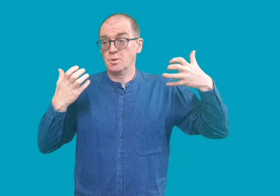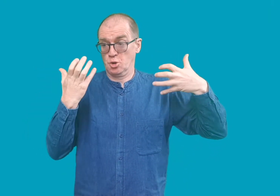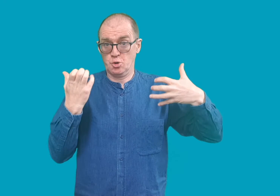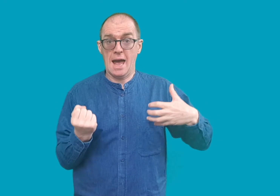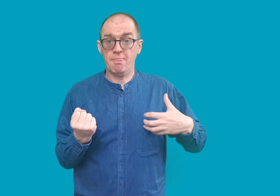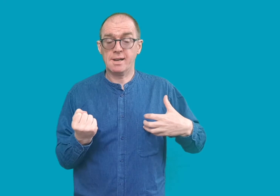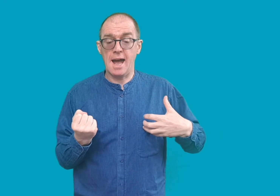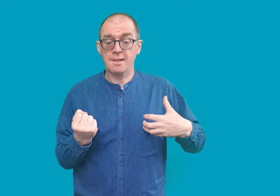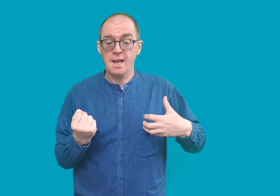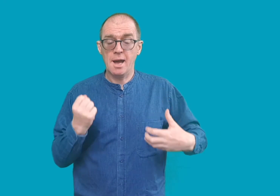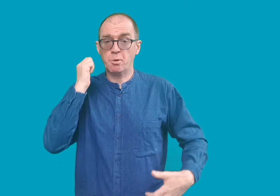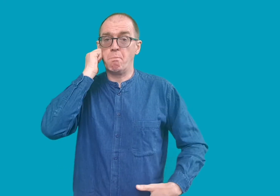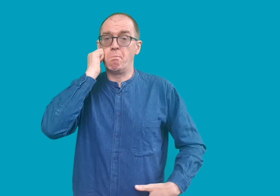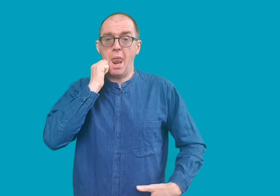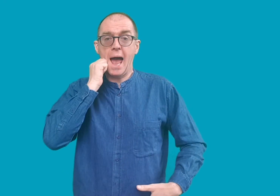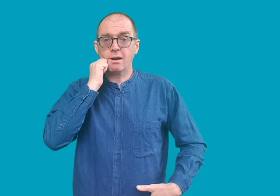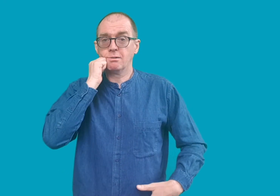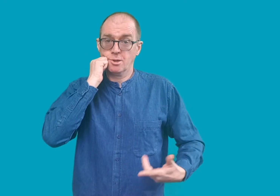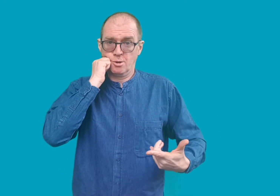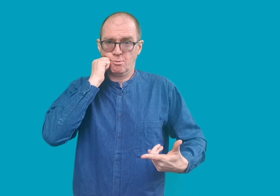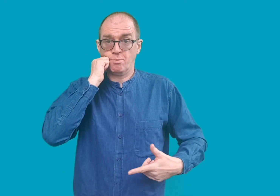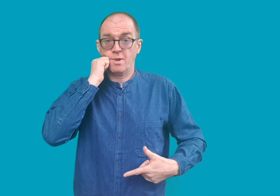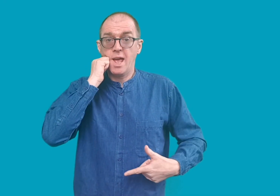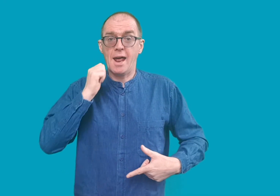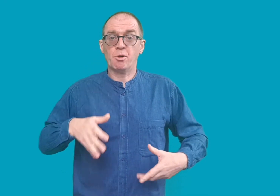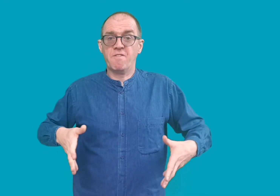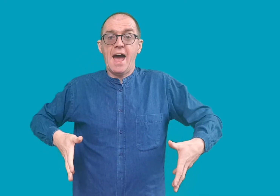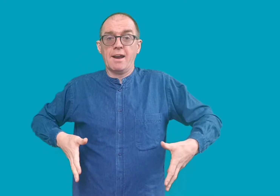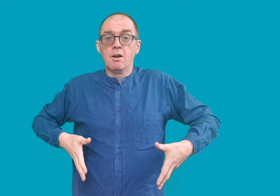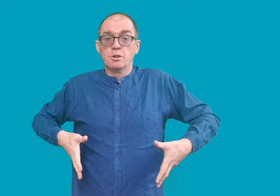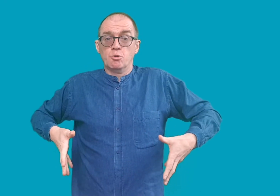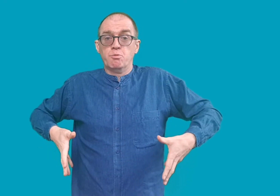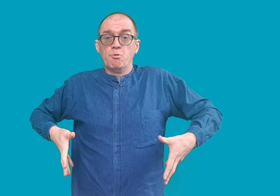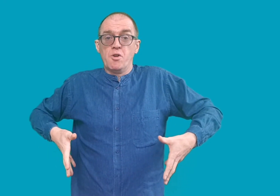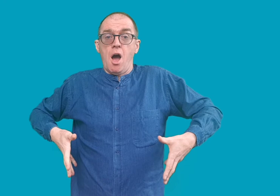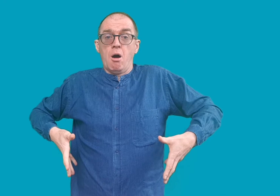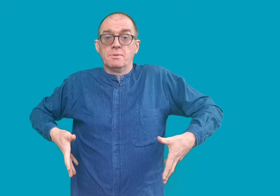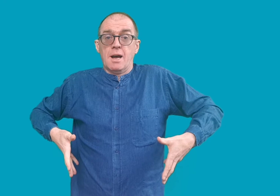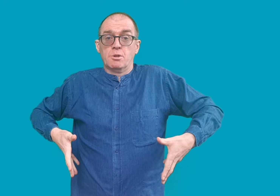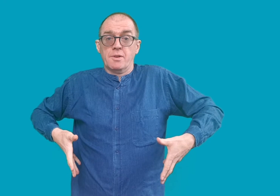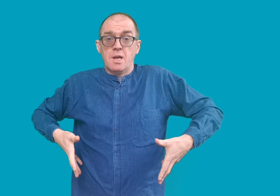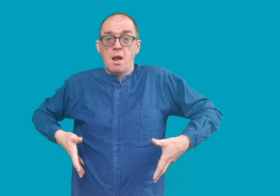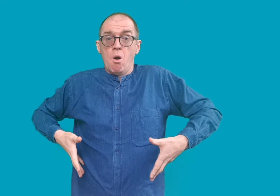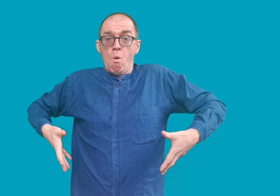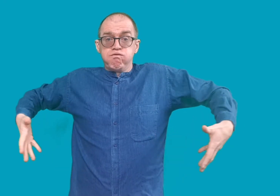She had the cat. It was black and it was fat. So just move your arms out to the side.